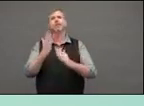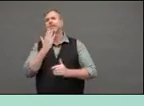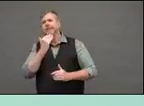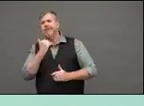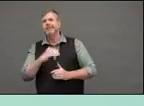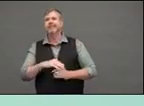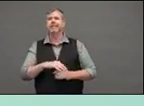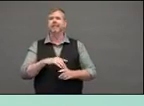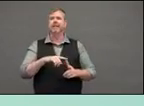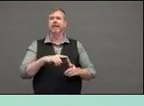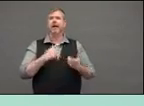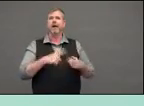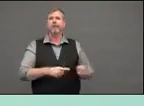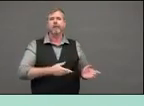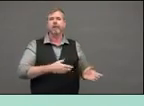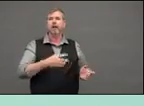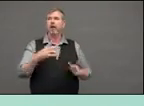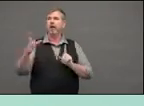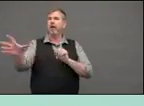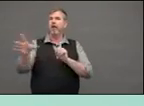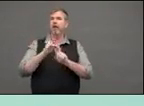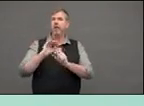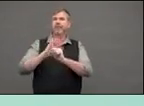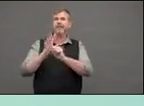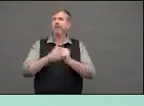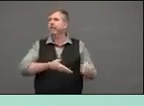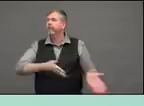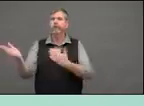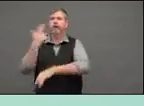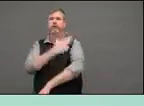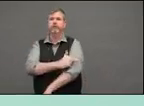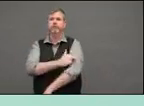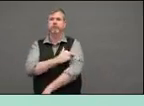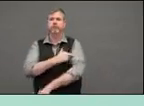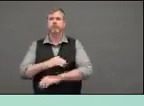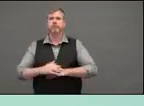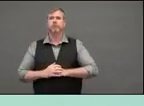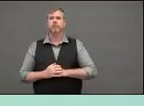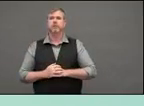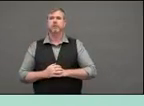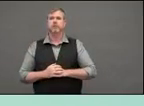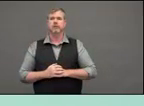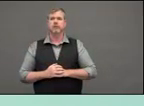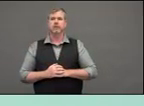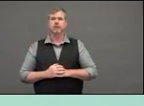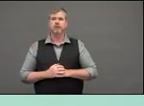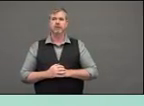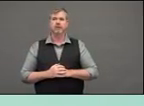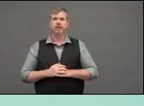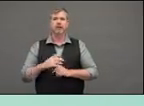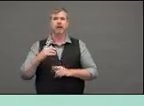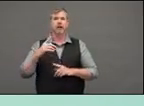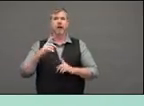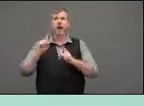get out you have a financial burden because you have that medical bill that you have to pay